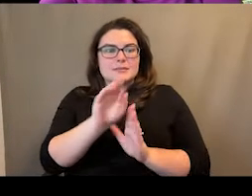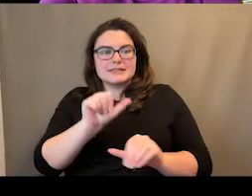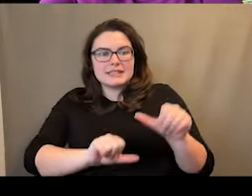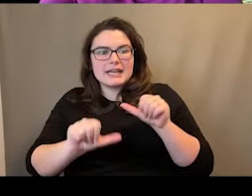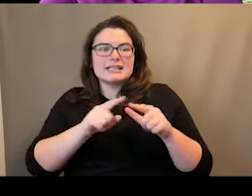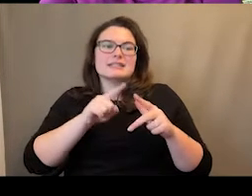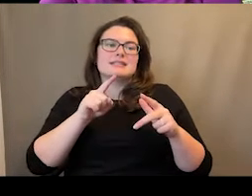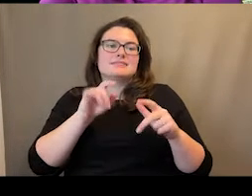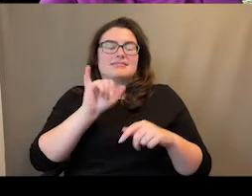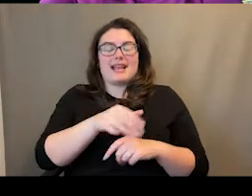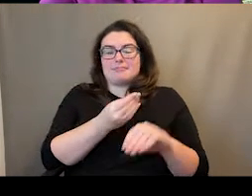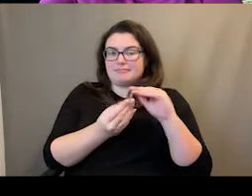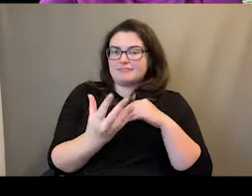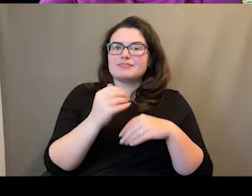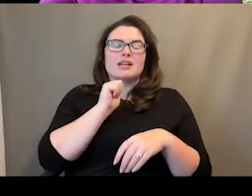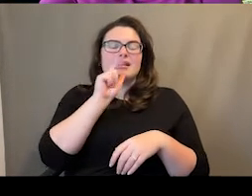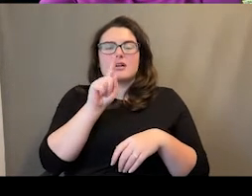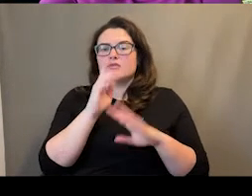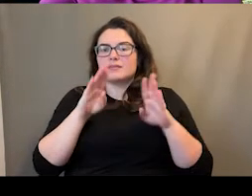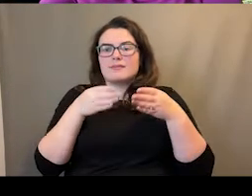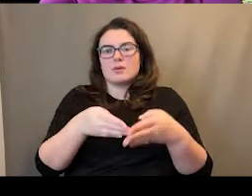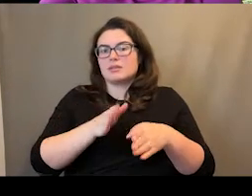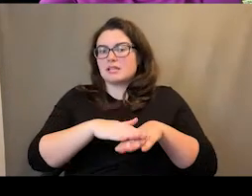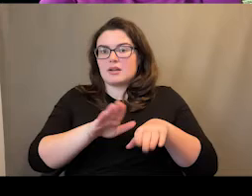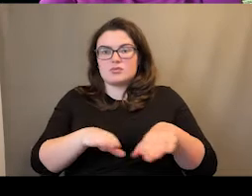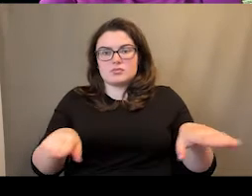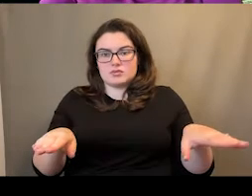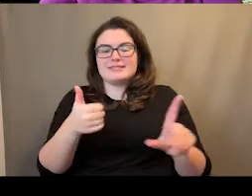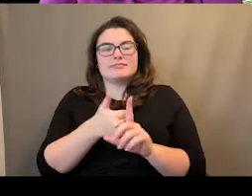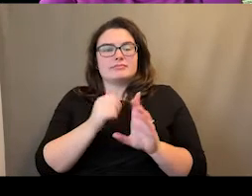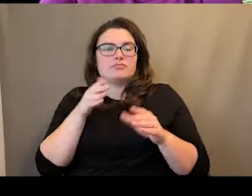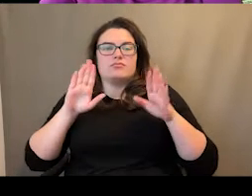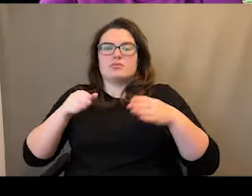Which, by the way, does not just focus on children, it focuses on from birth